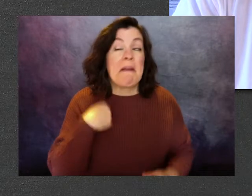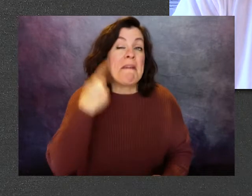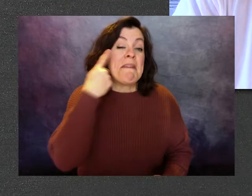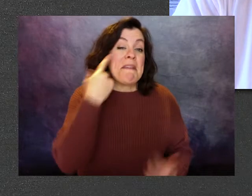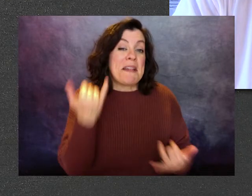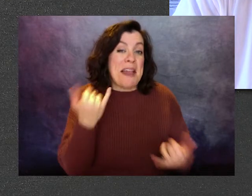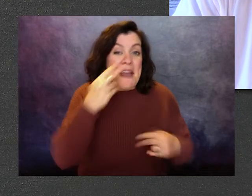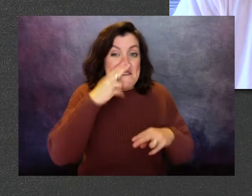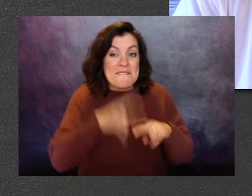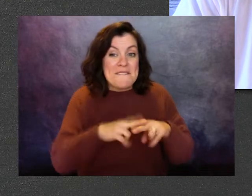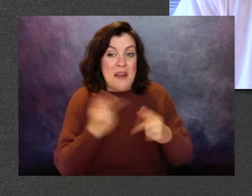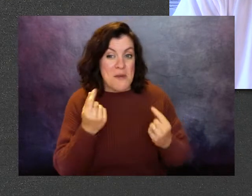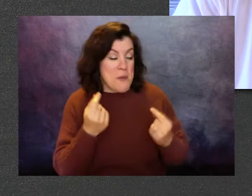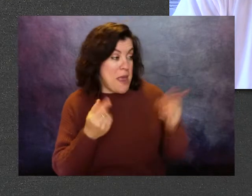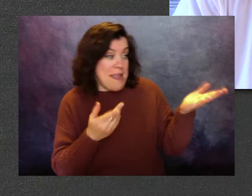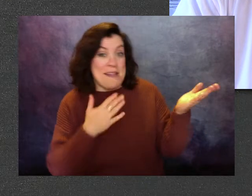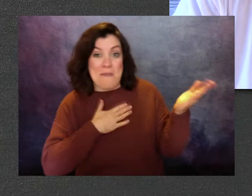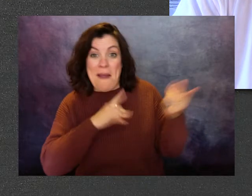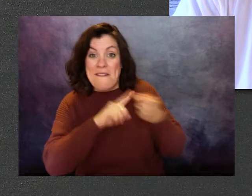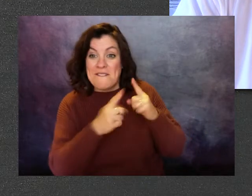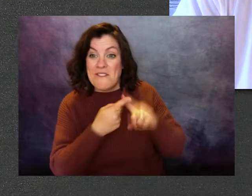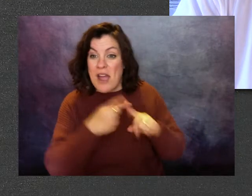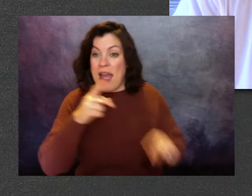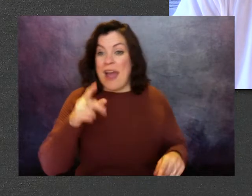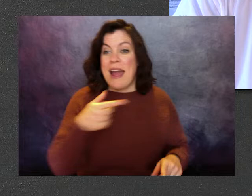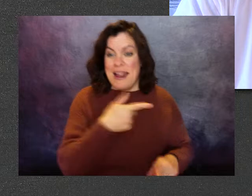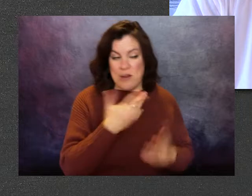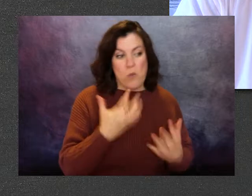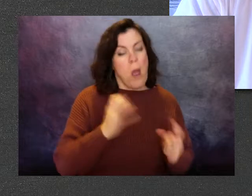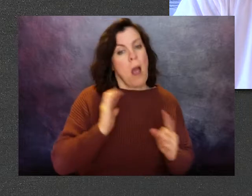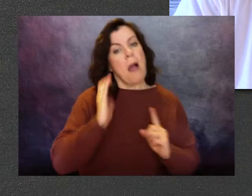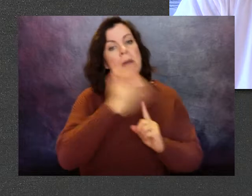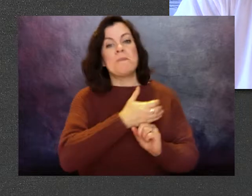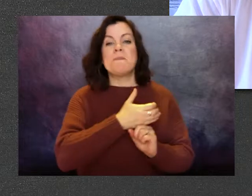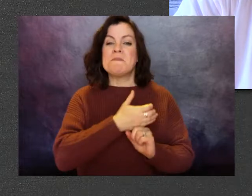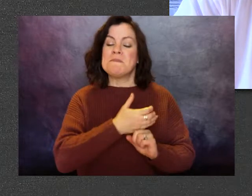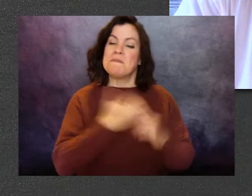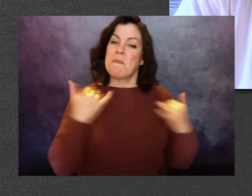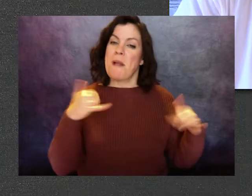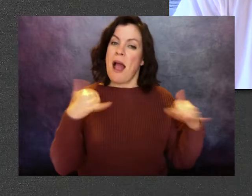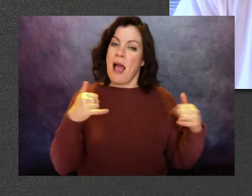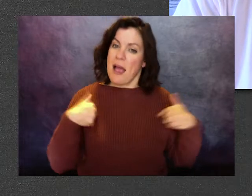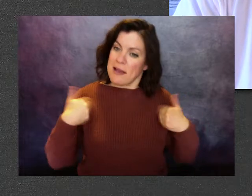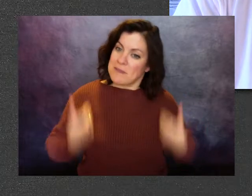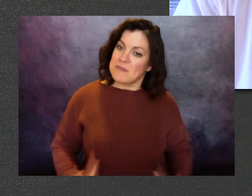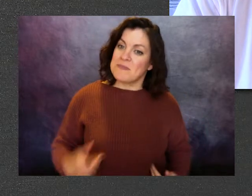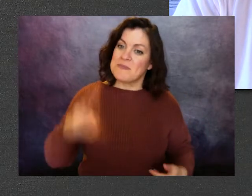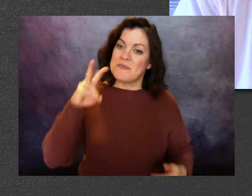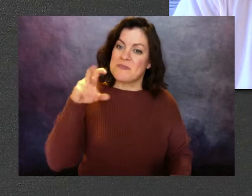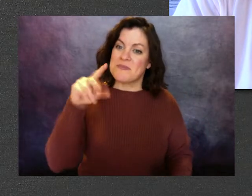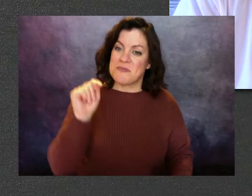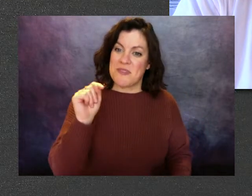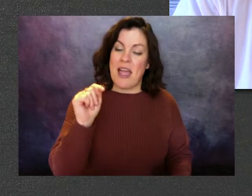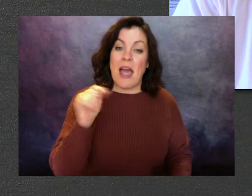wants to pretend to be a real veterinarian. And she is going to do an exam